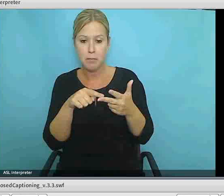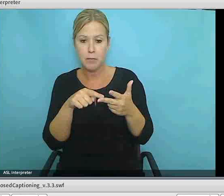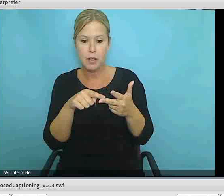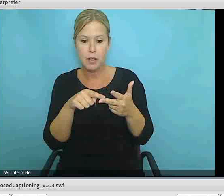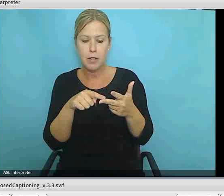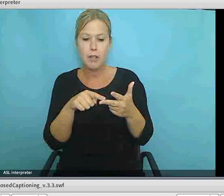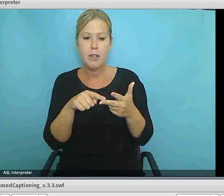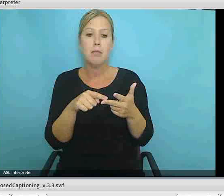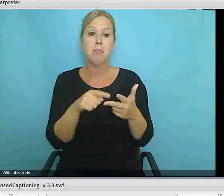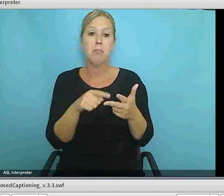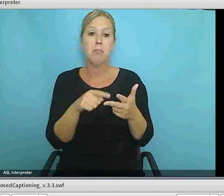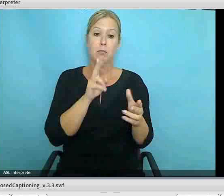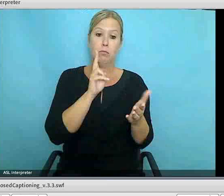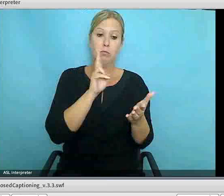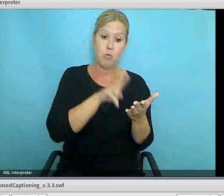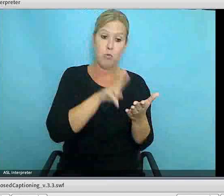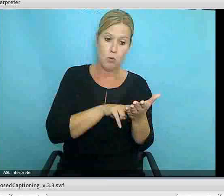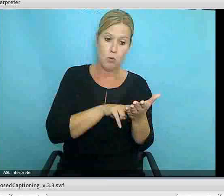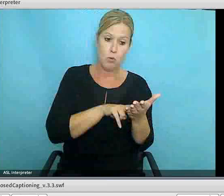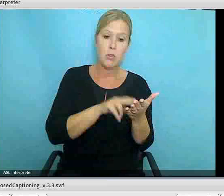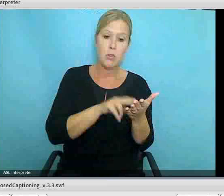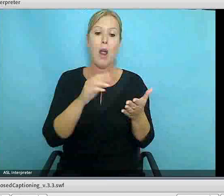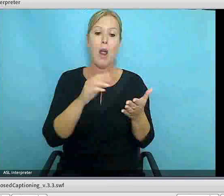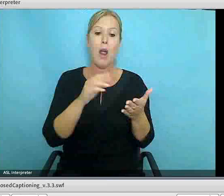or opt out of One Care.